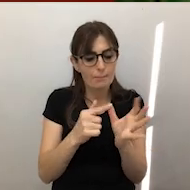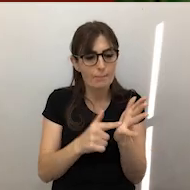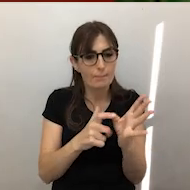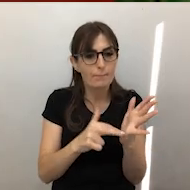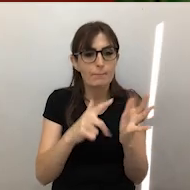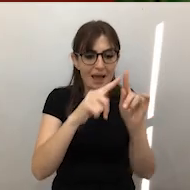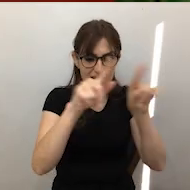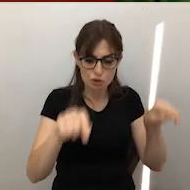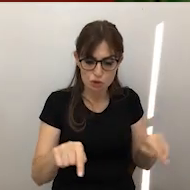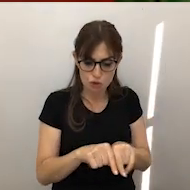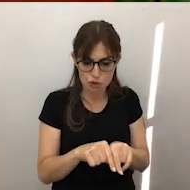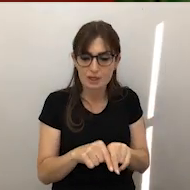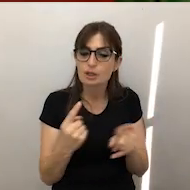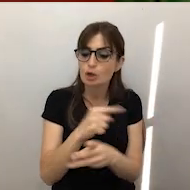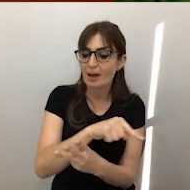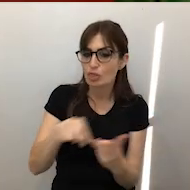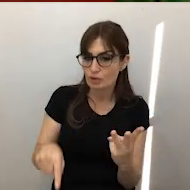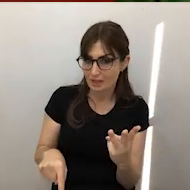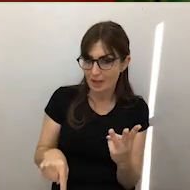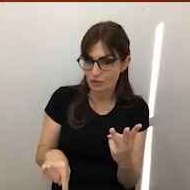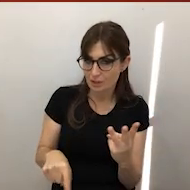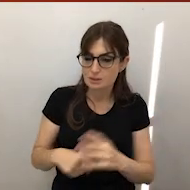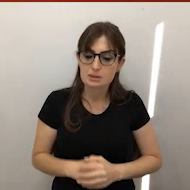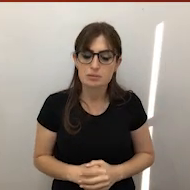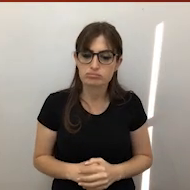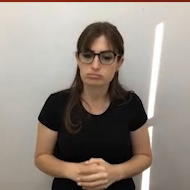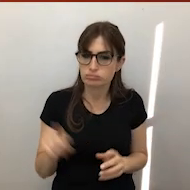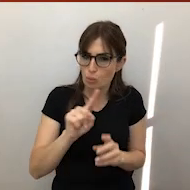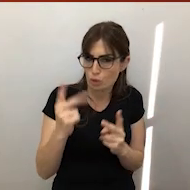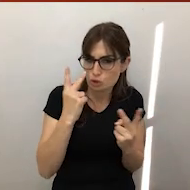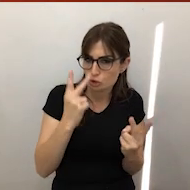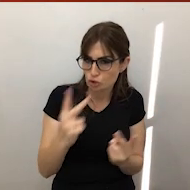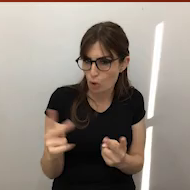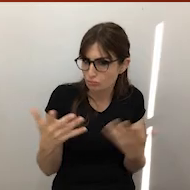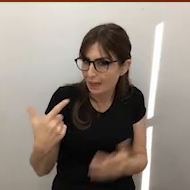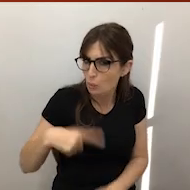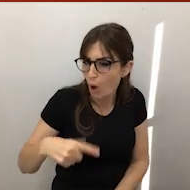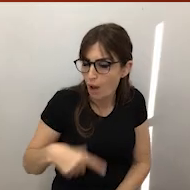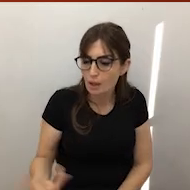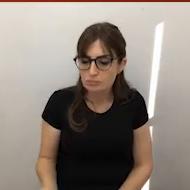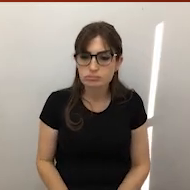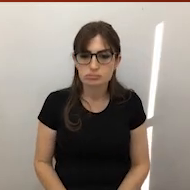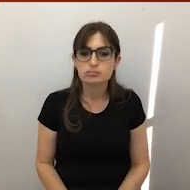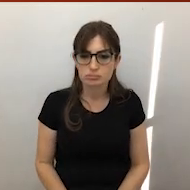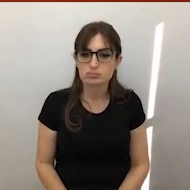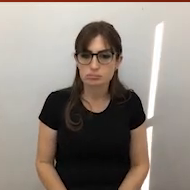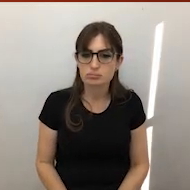and we'll be covering the following three areas. First, what does the balance sheet show and what is its purpose?